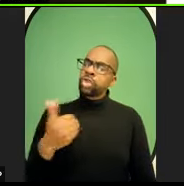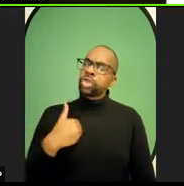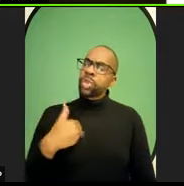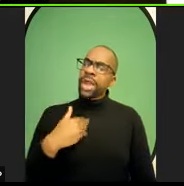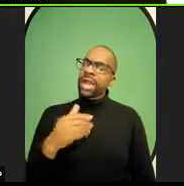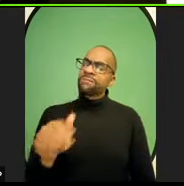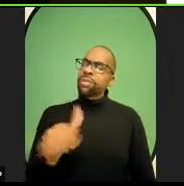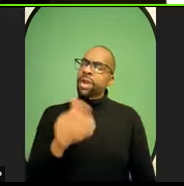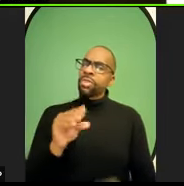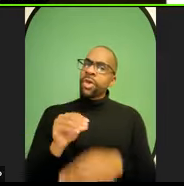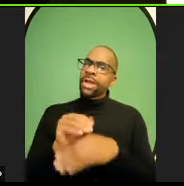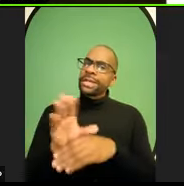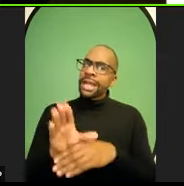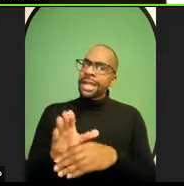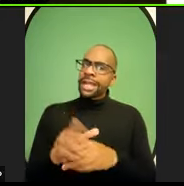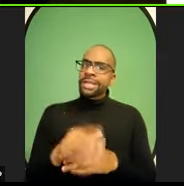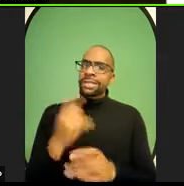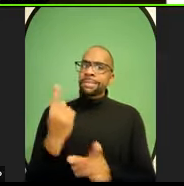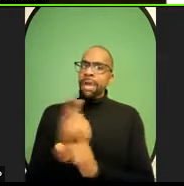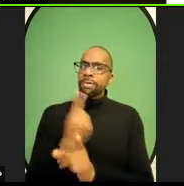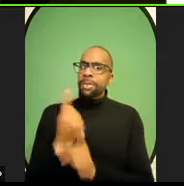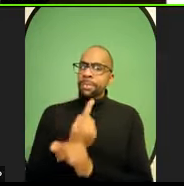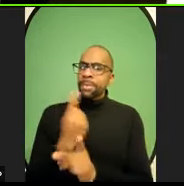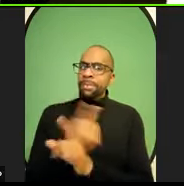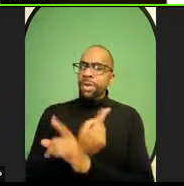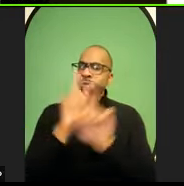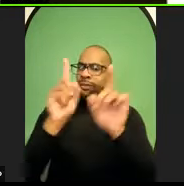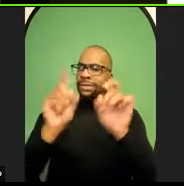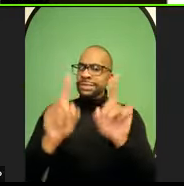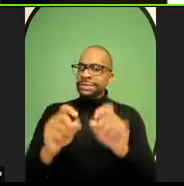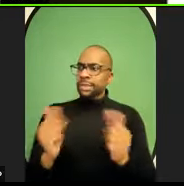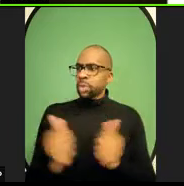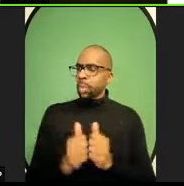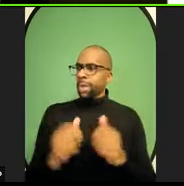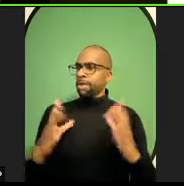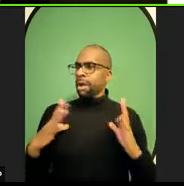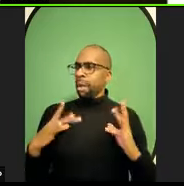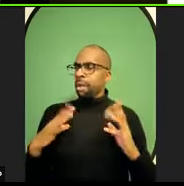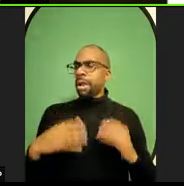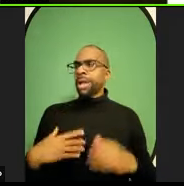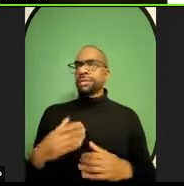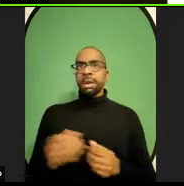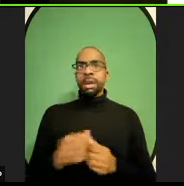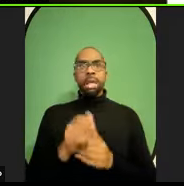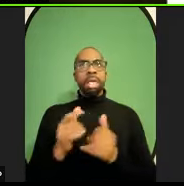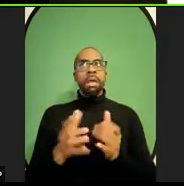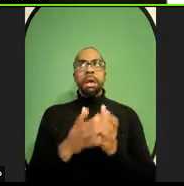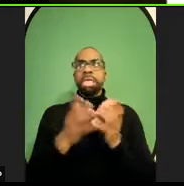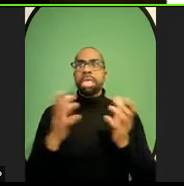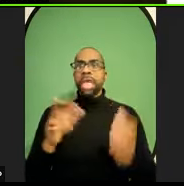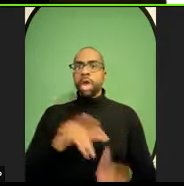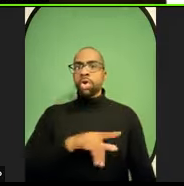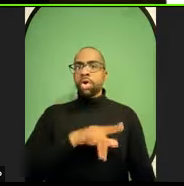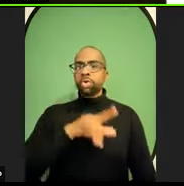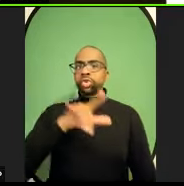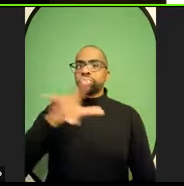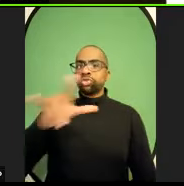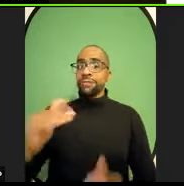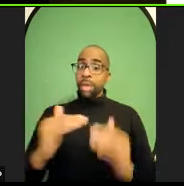insight or you have any additional insight or guidance into. what would be appropriate in terms of testing especially with the with the holidays upon us and travel season.